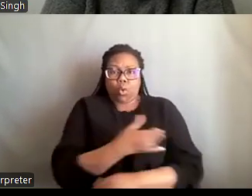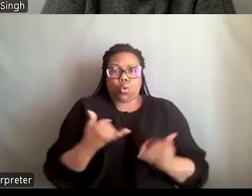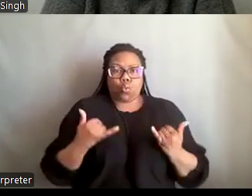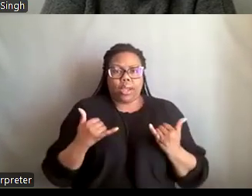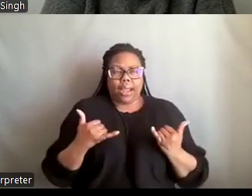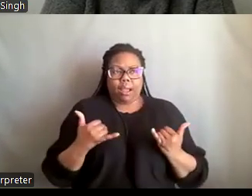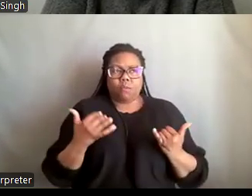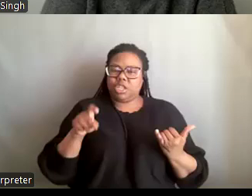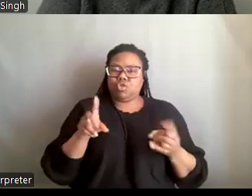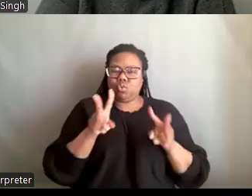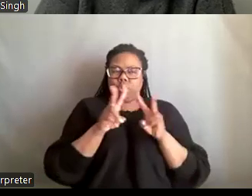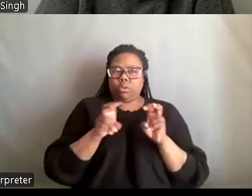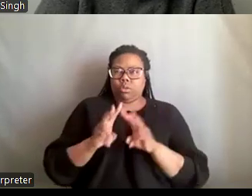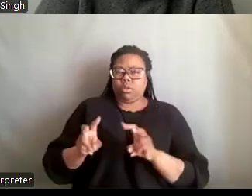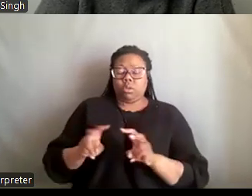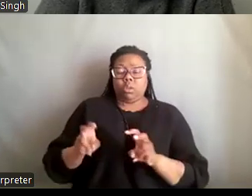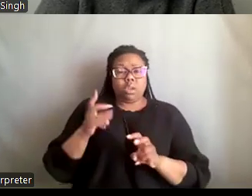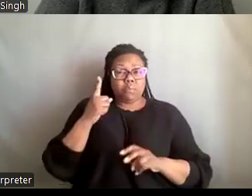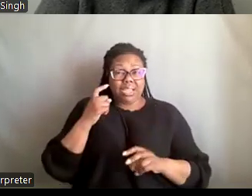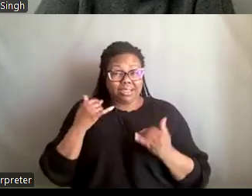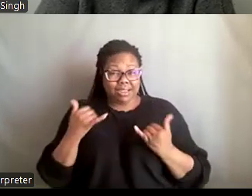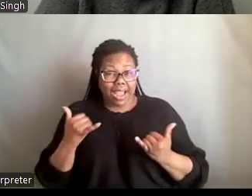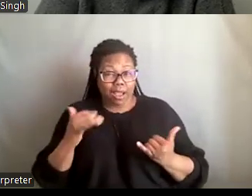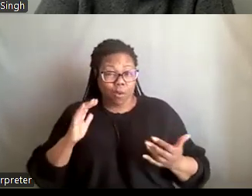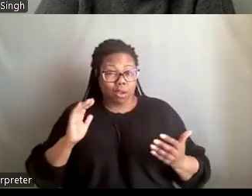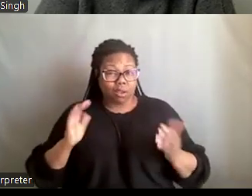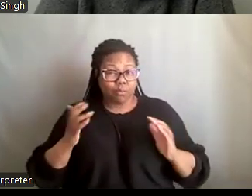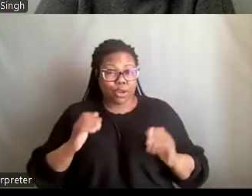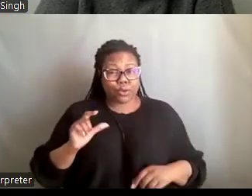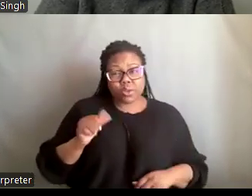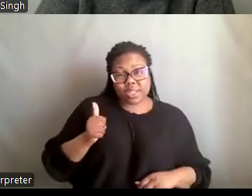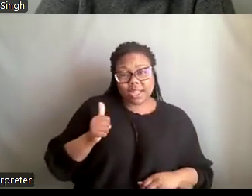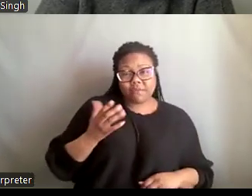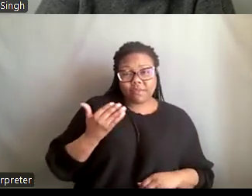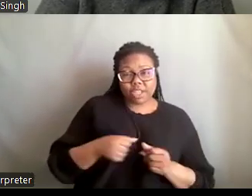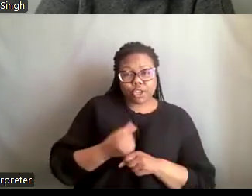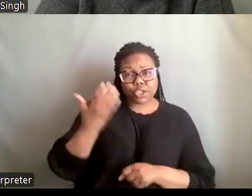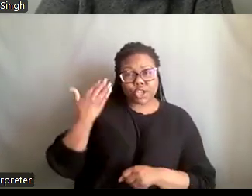power in the moment? Because it's not what we've been dealing with for the last